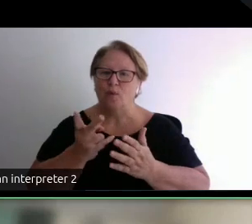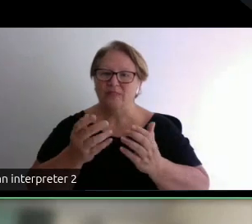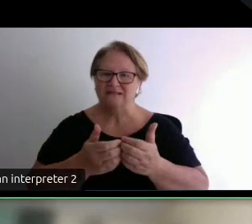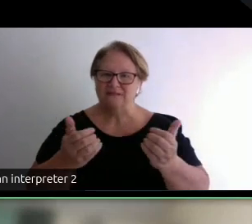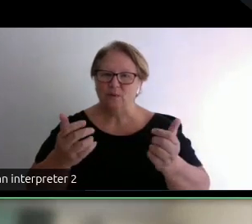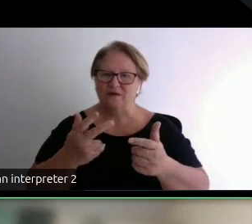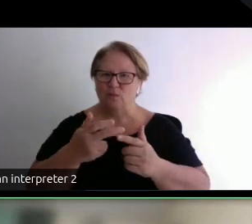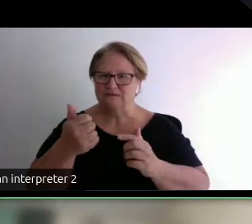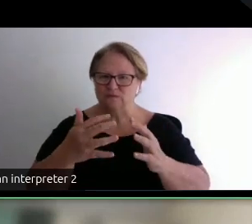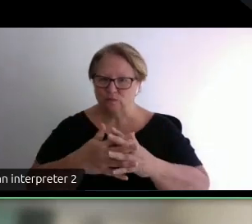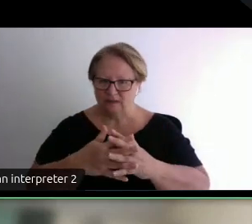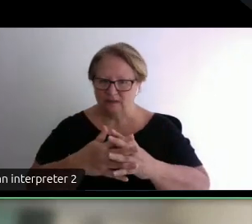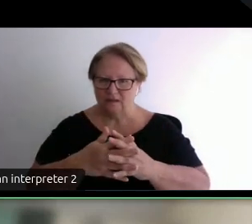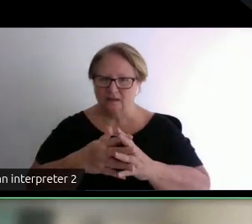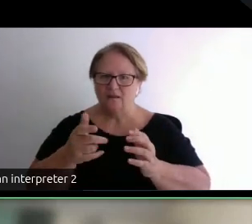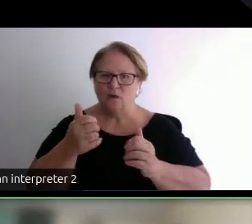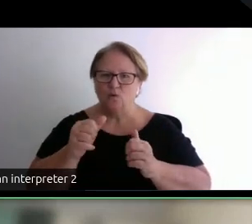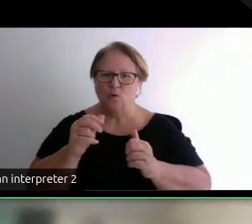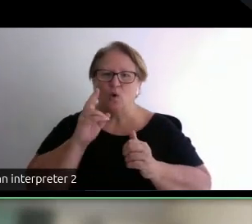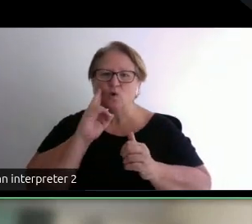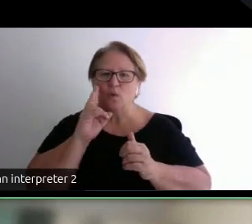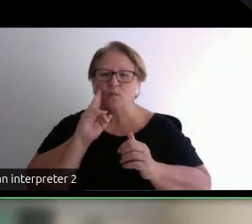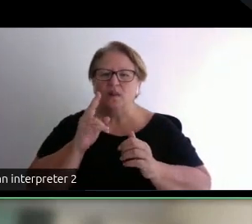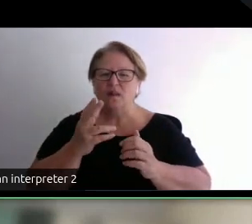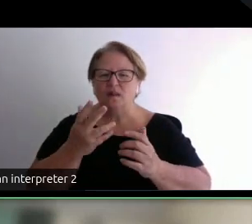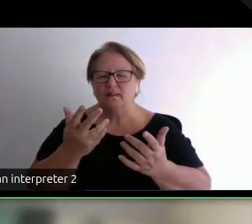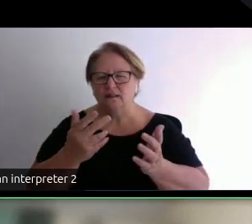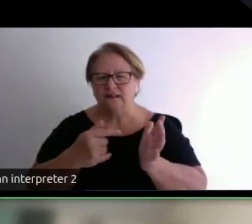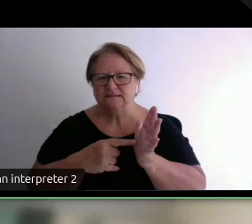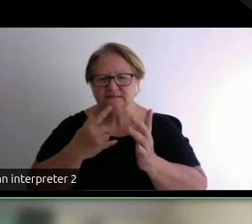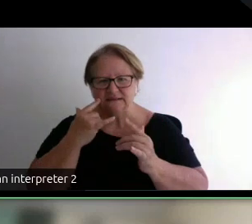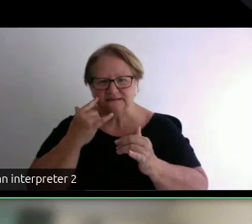they apply the usual means and merit test. So in terms of merit, it's that there's a